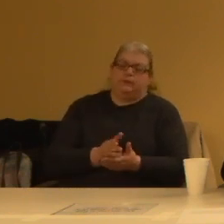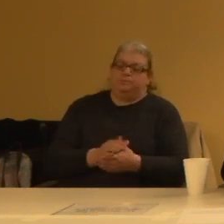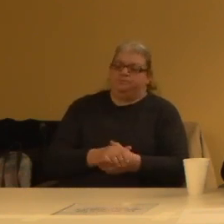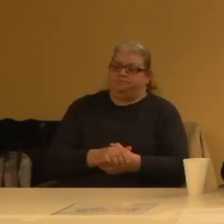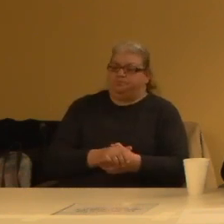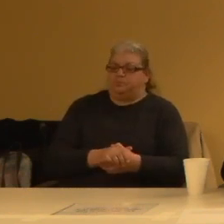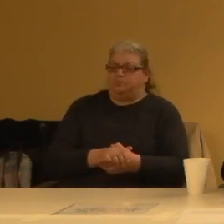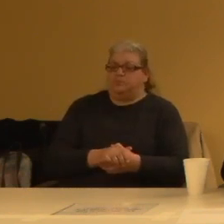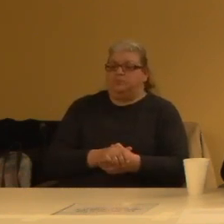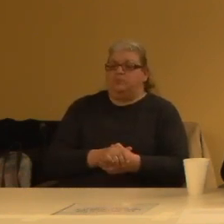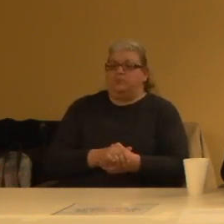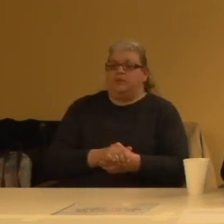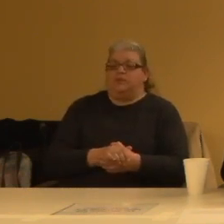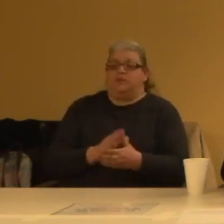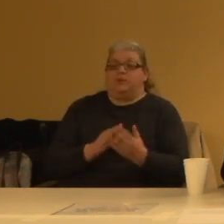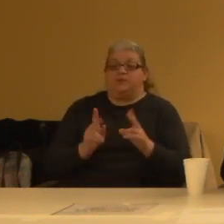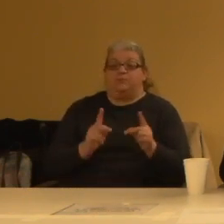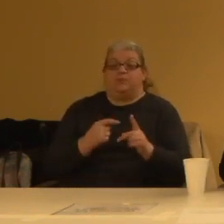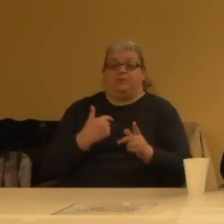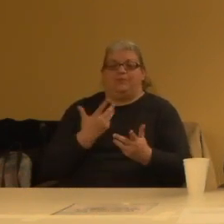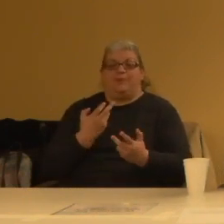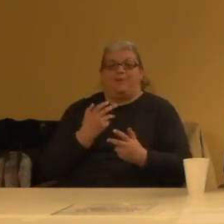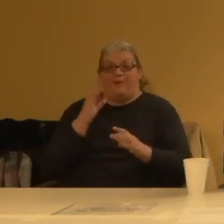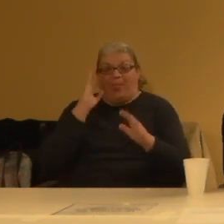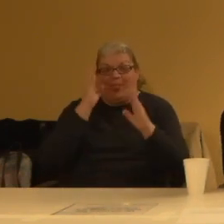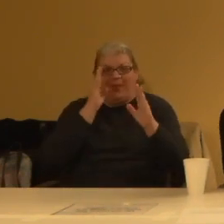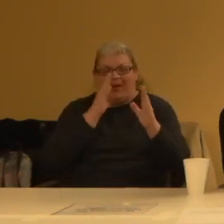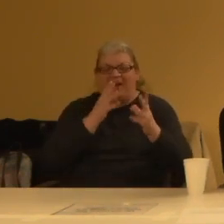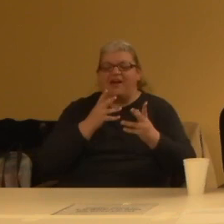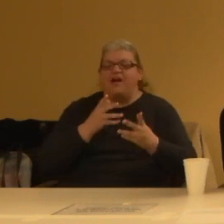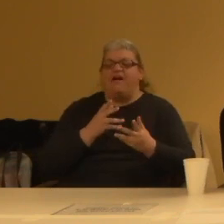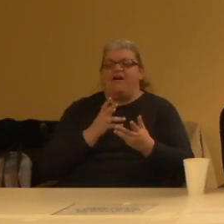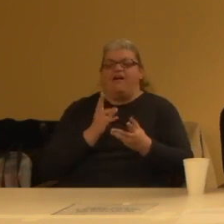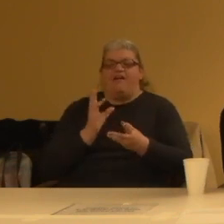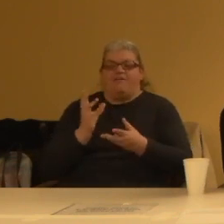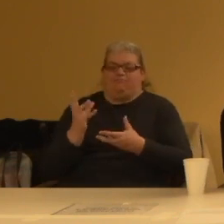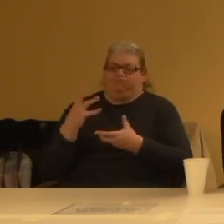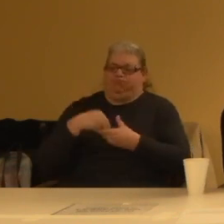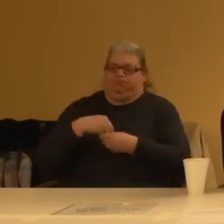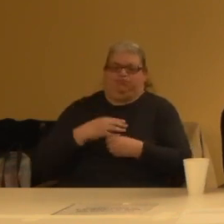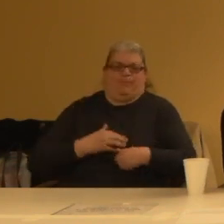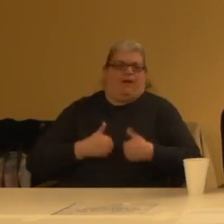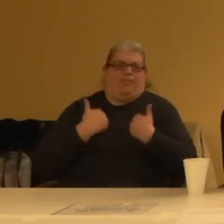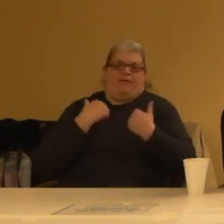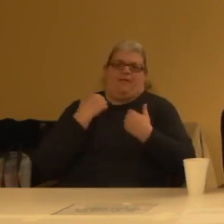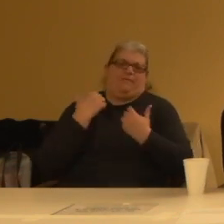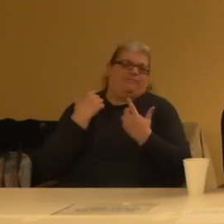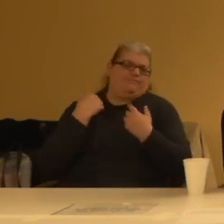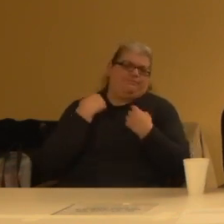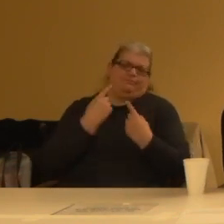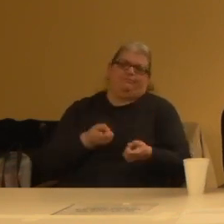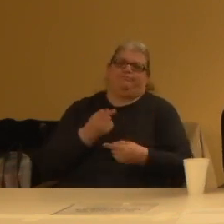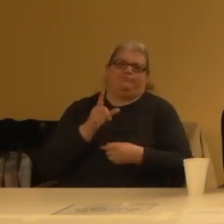I'm about to give a quick shout out to who have been a part of my life for over 20 years, and are there for me even now.